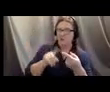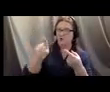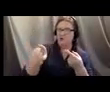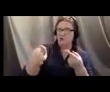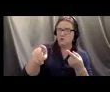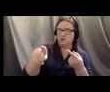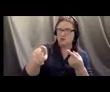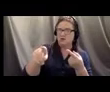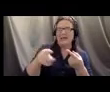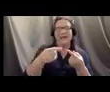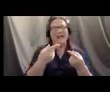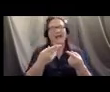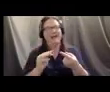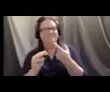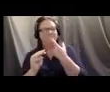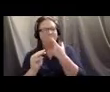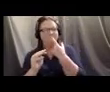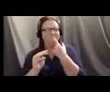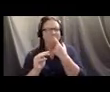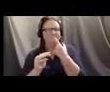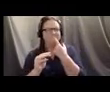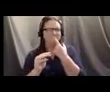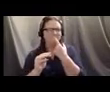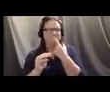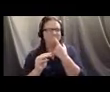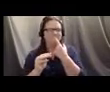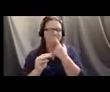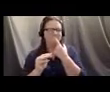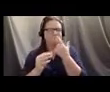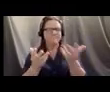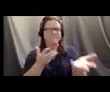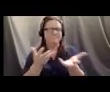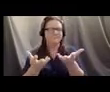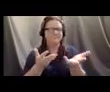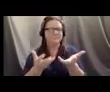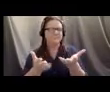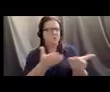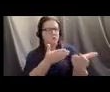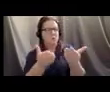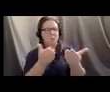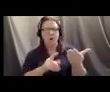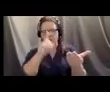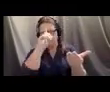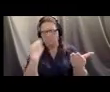Sharon Brisolara: Whatever the group typically does.